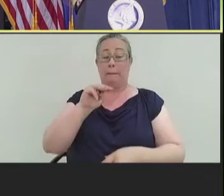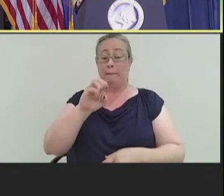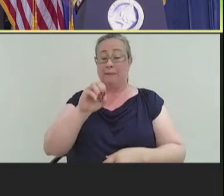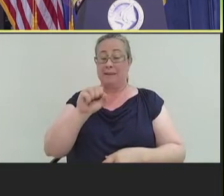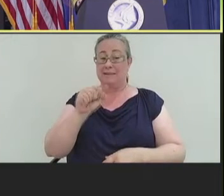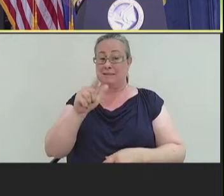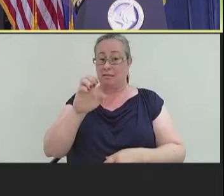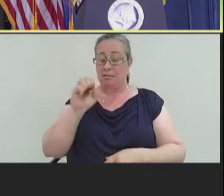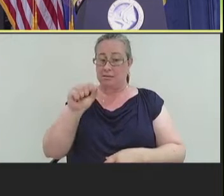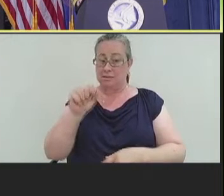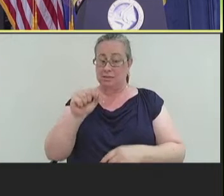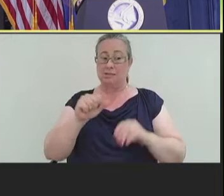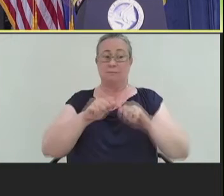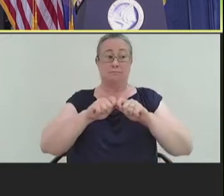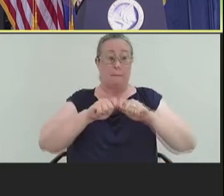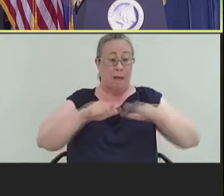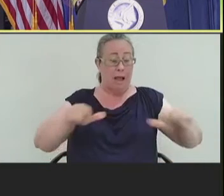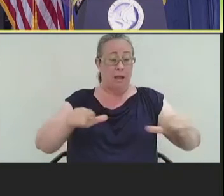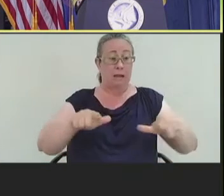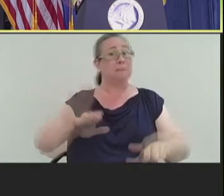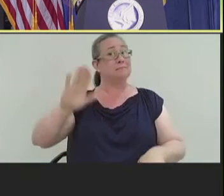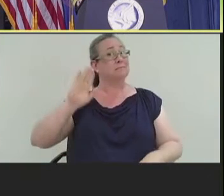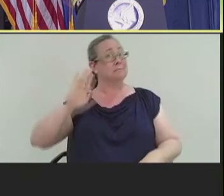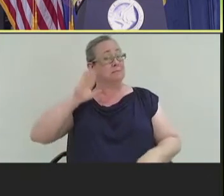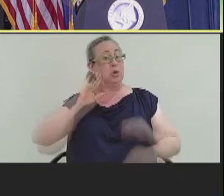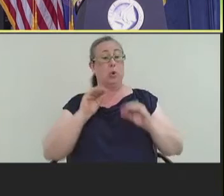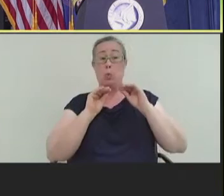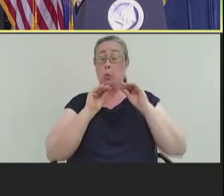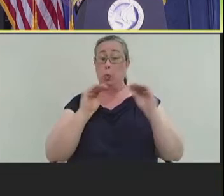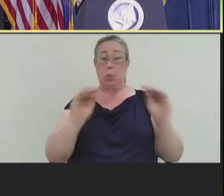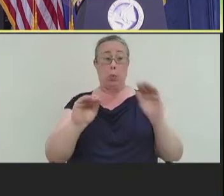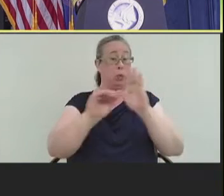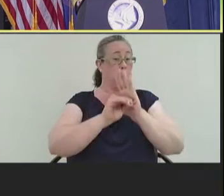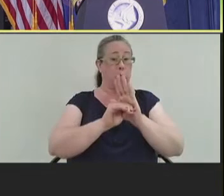had no cases of measles in the United States in the year 2000. And here we